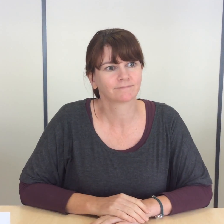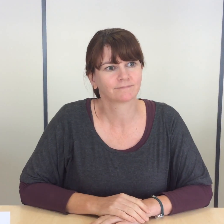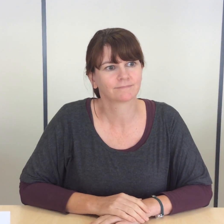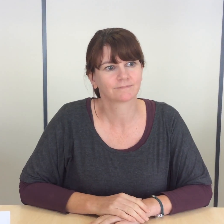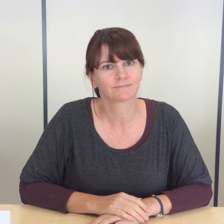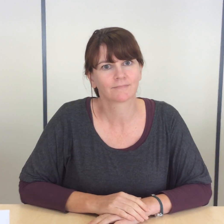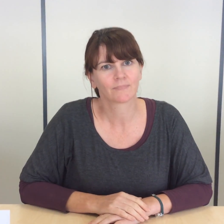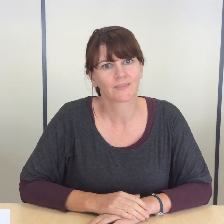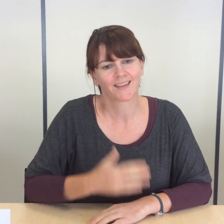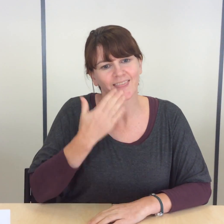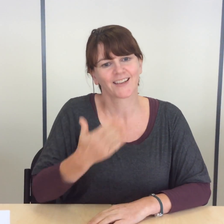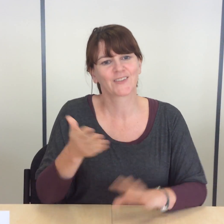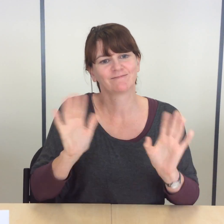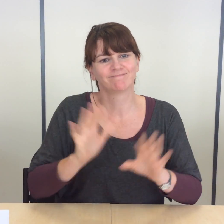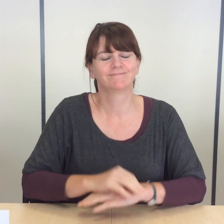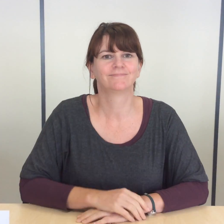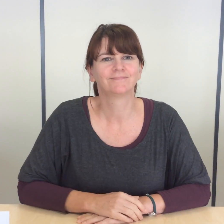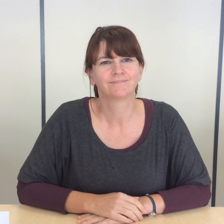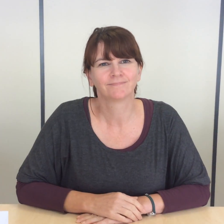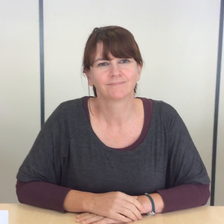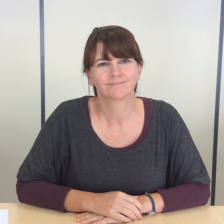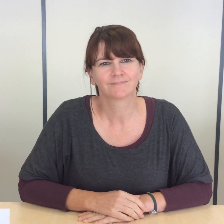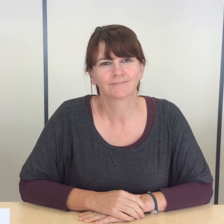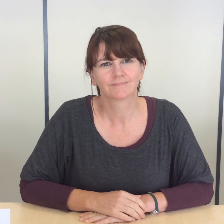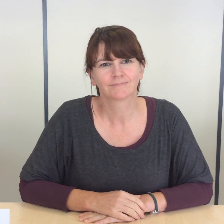the Action on Hearing Loss office in Cardiff. Thank you, bye.